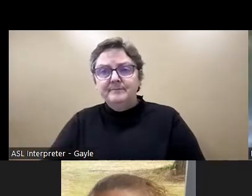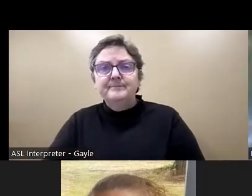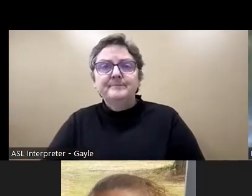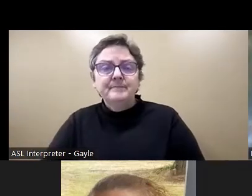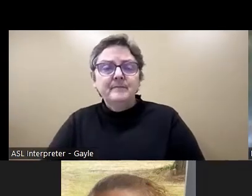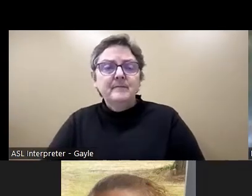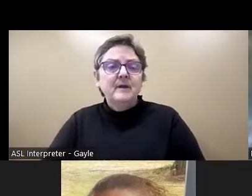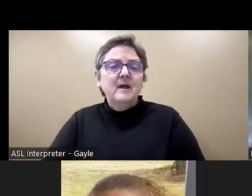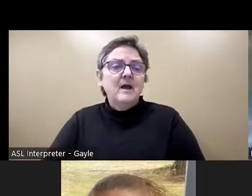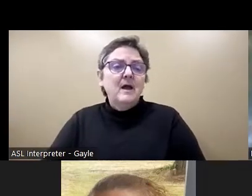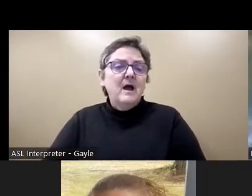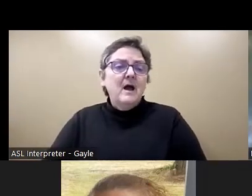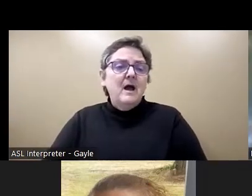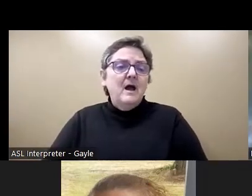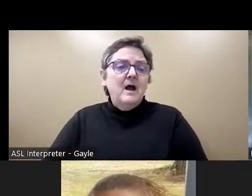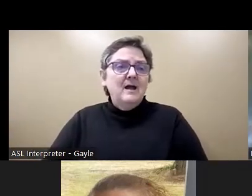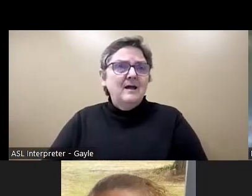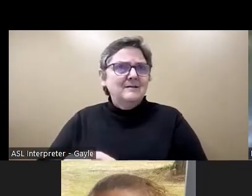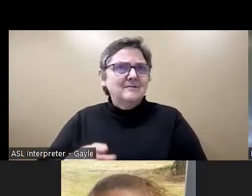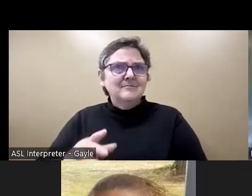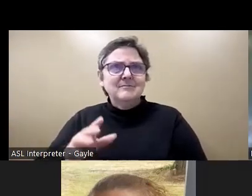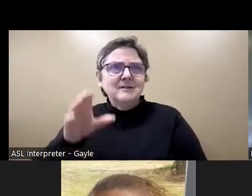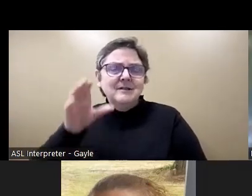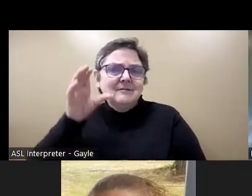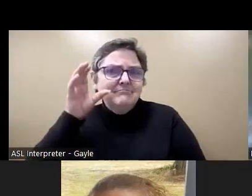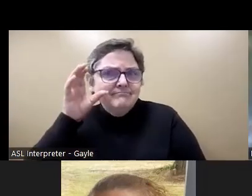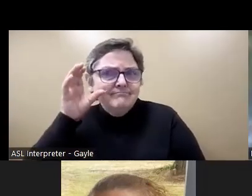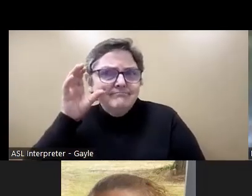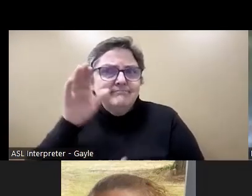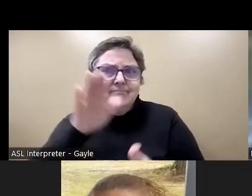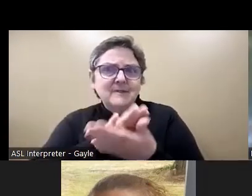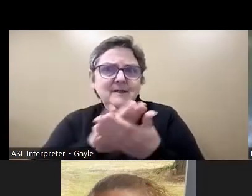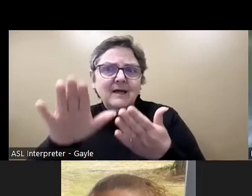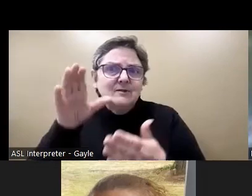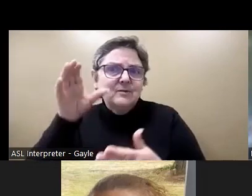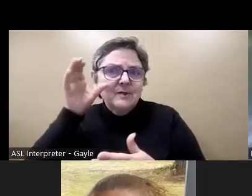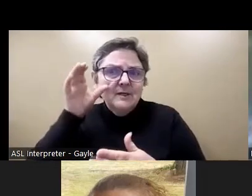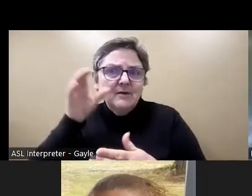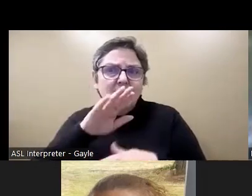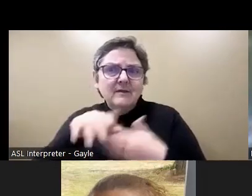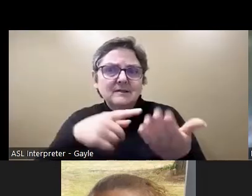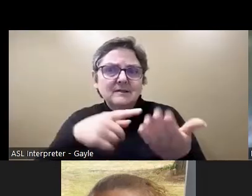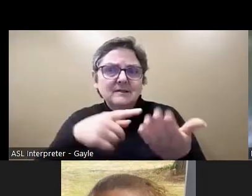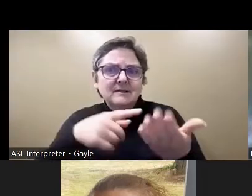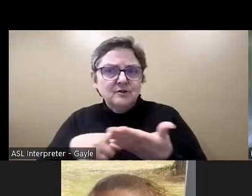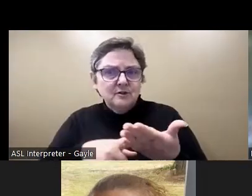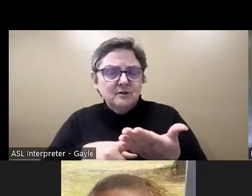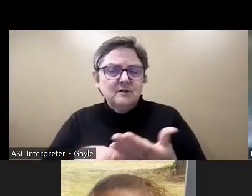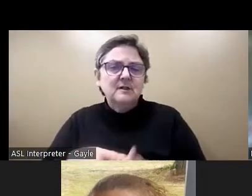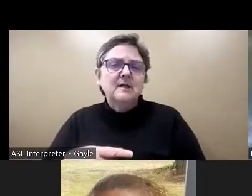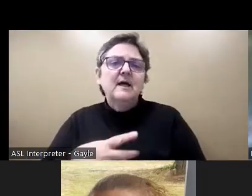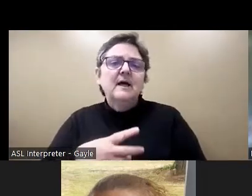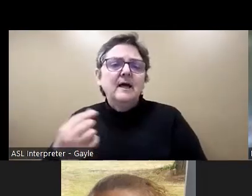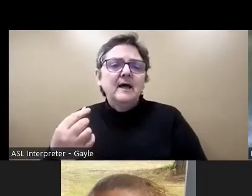It's really good to hear all your discussions. And one of the things that I think interesting